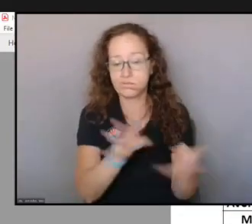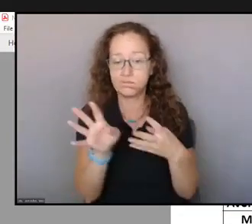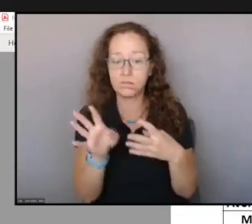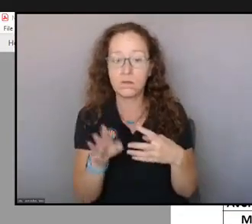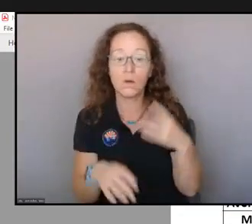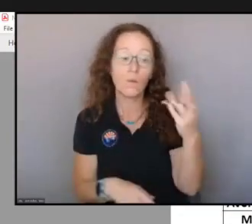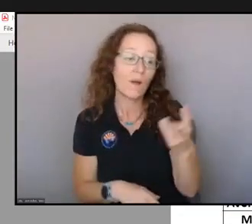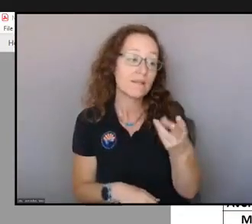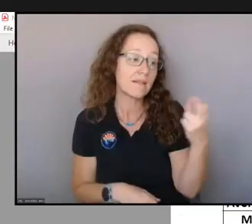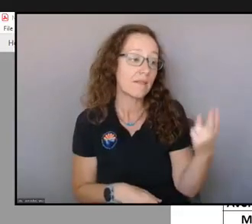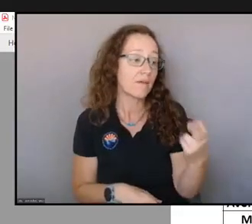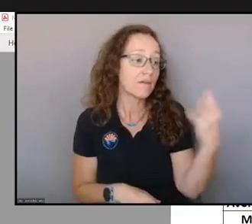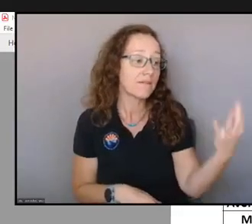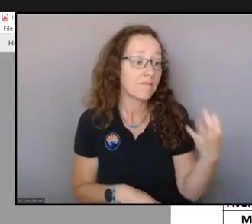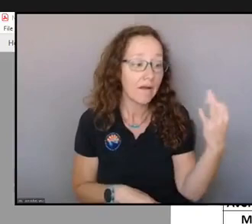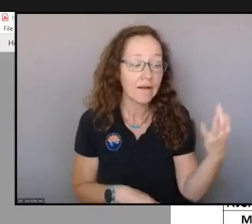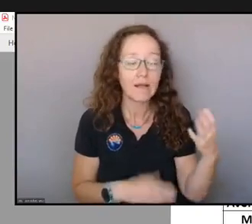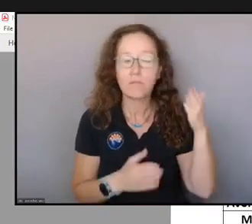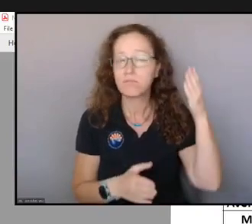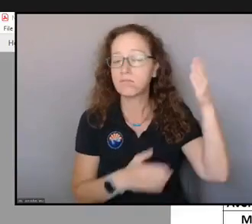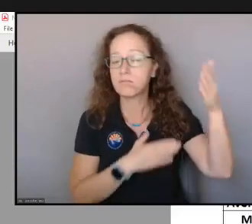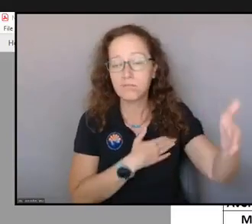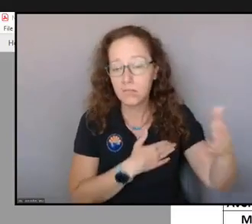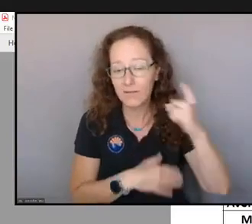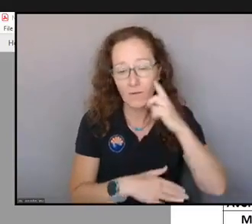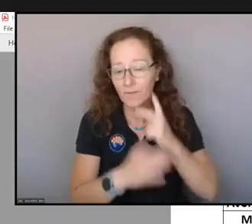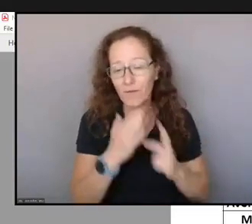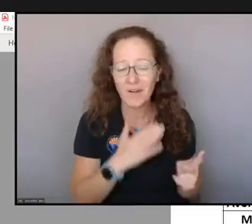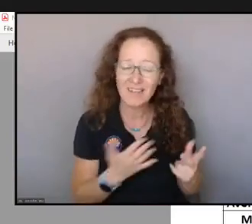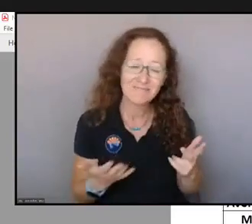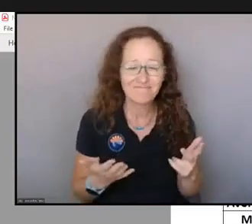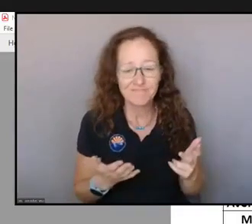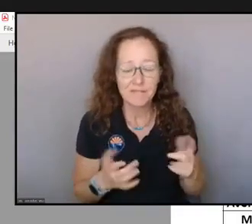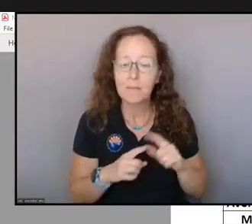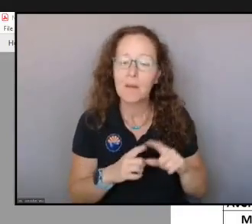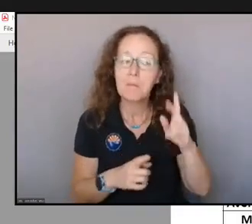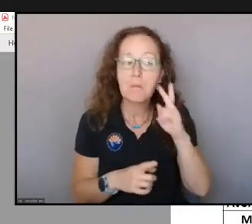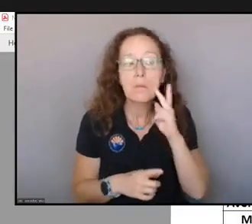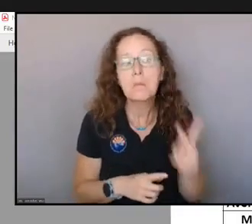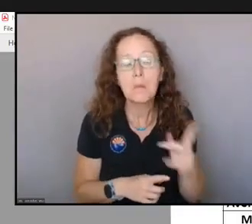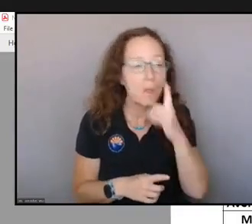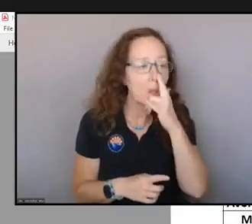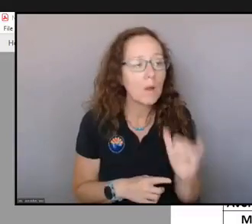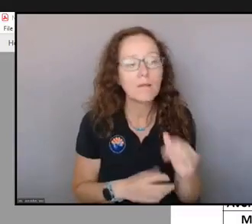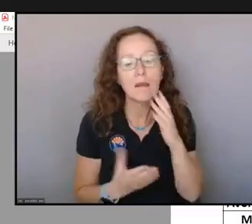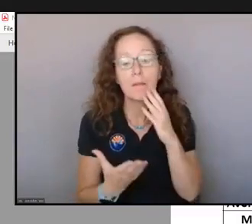THERE FOR THE FORECAST, BUT WE DO SEE SOME MOISTURE COMING IN AS FAR AS THUNDERSTORM POSSIBILITIES.